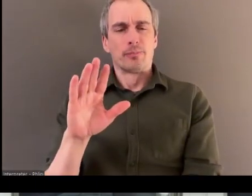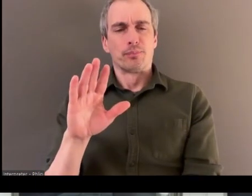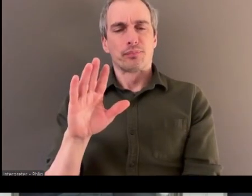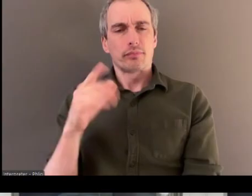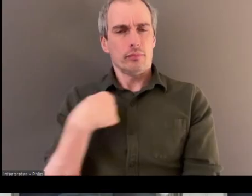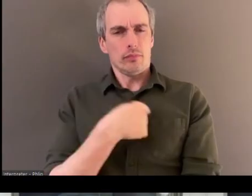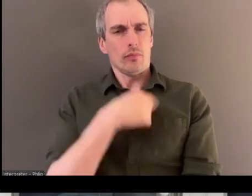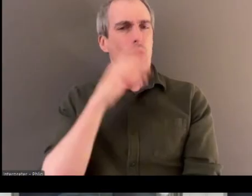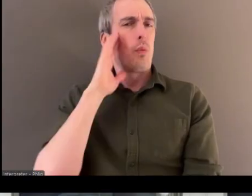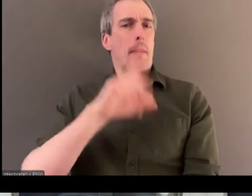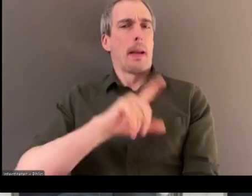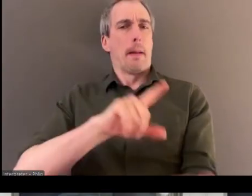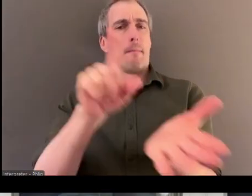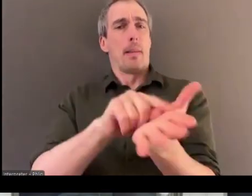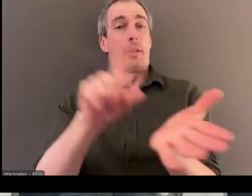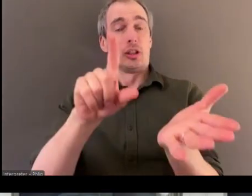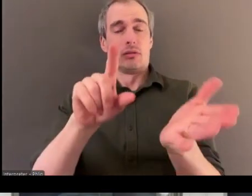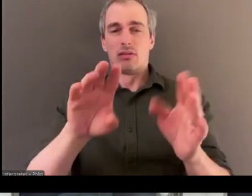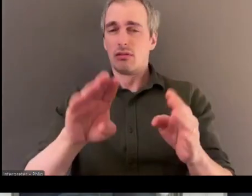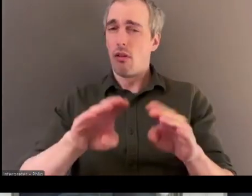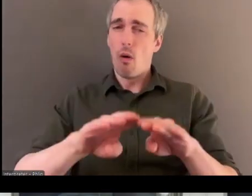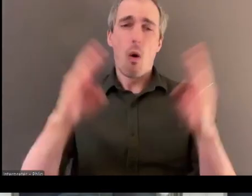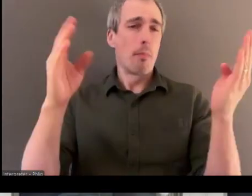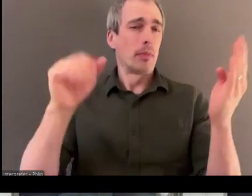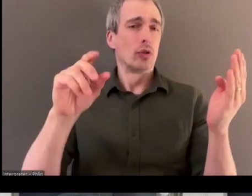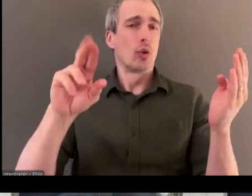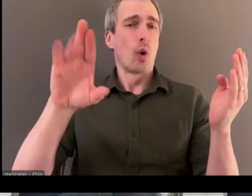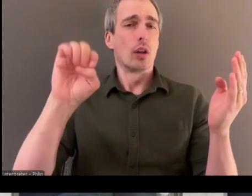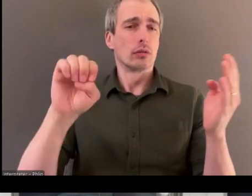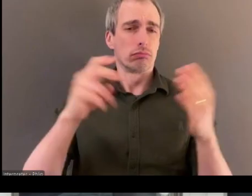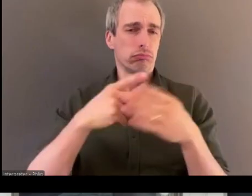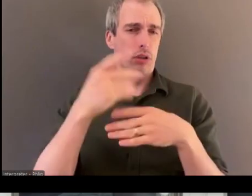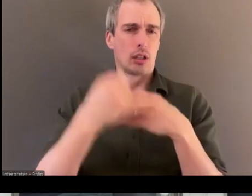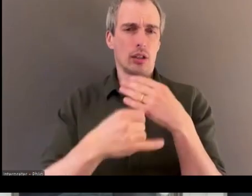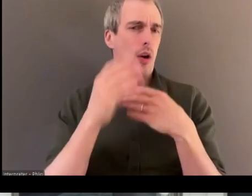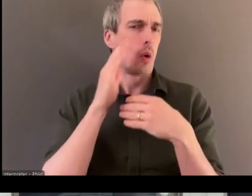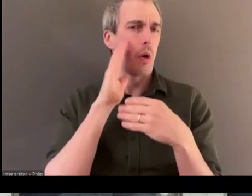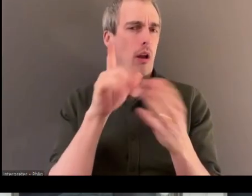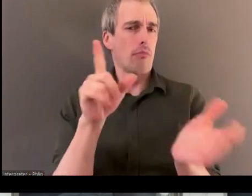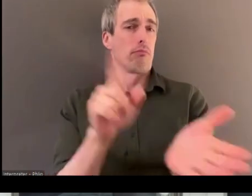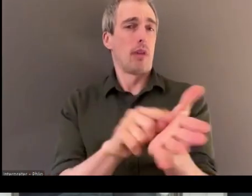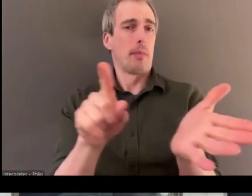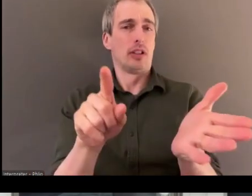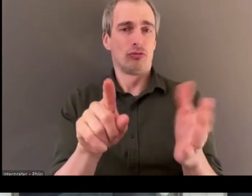We're going to be publishing it pretty soon. But we're really excited to introduce it to you.